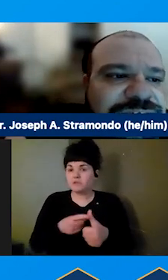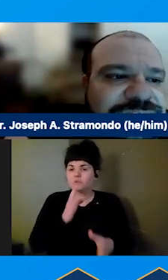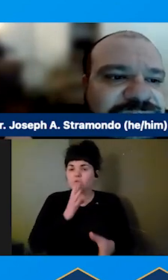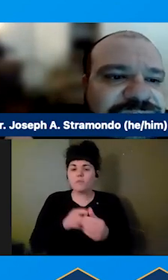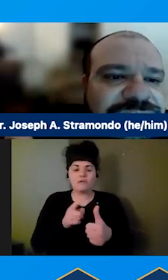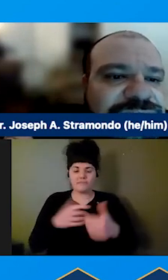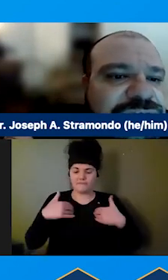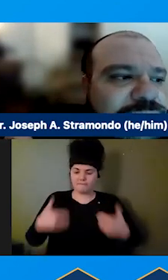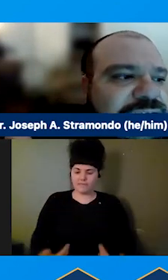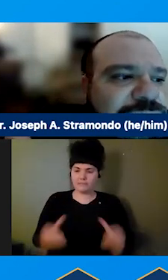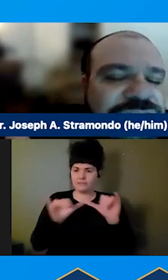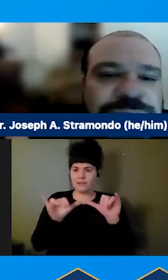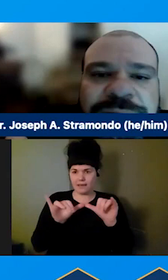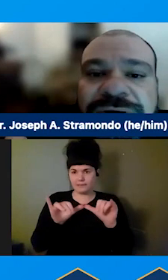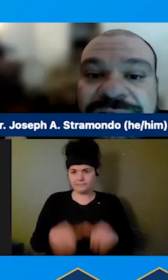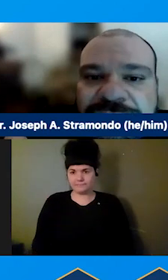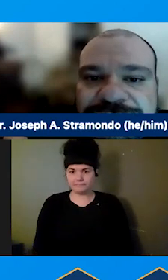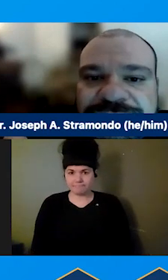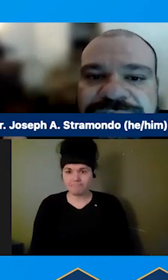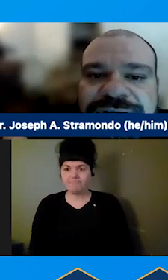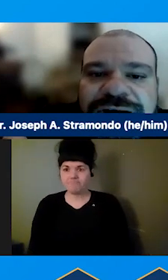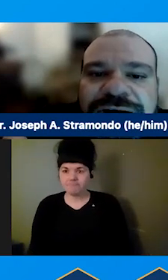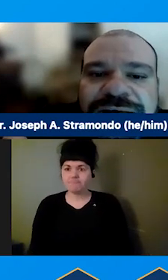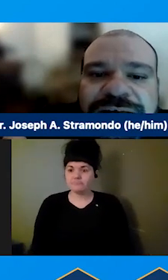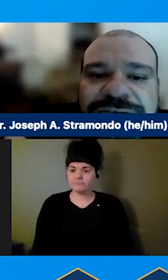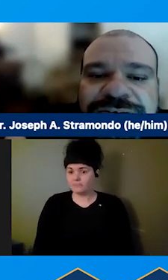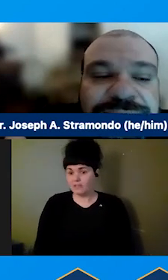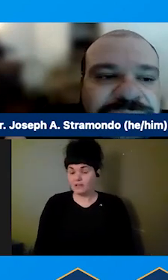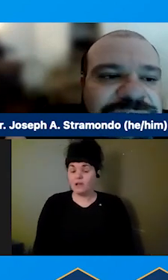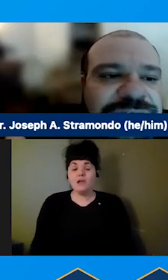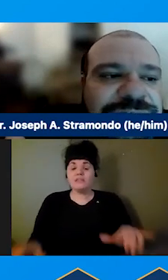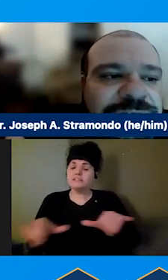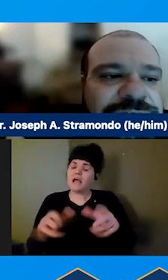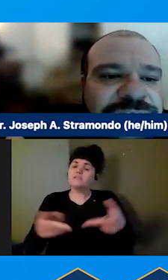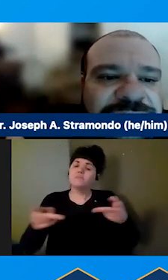The physical size of the dwelling in which people are housed has sometimes been